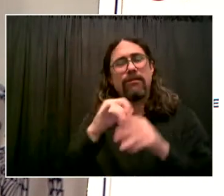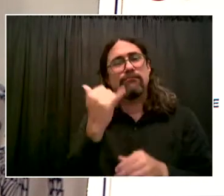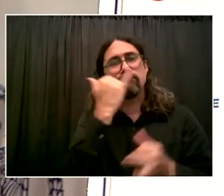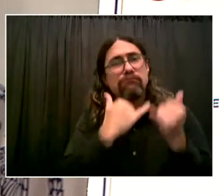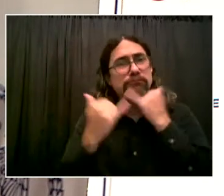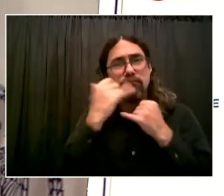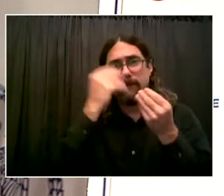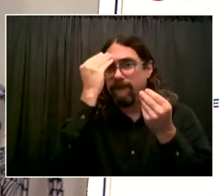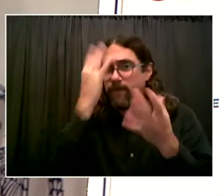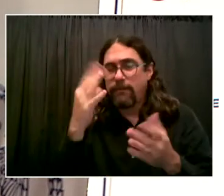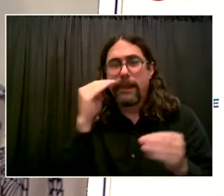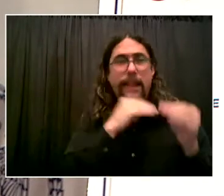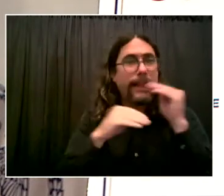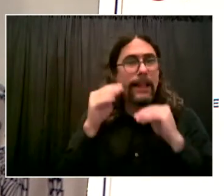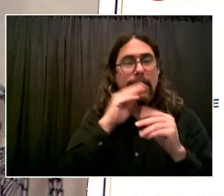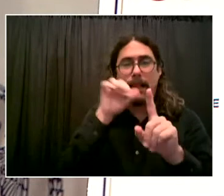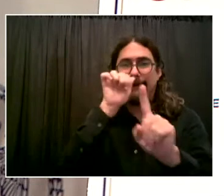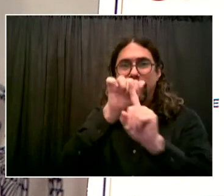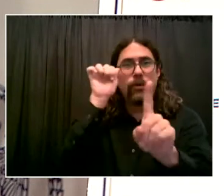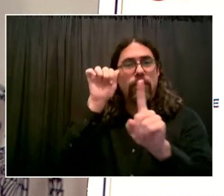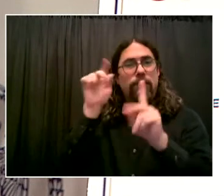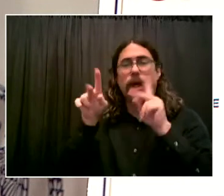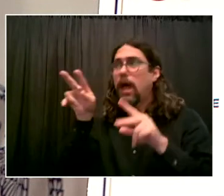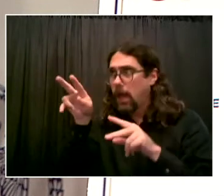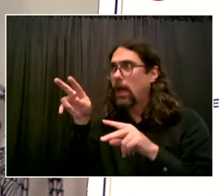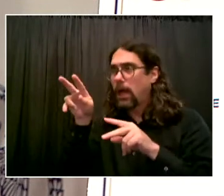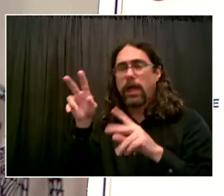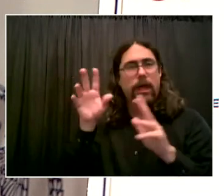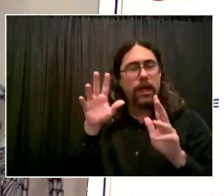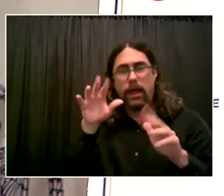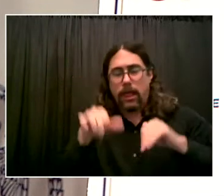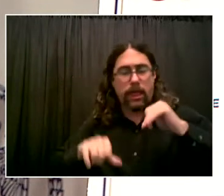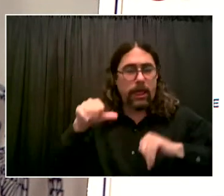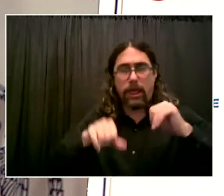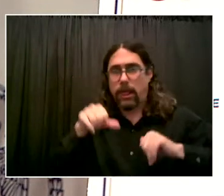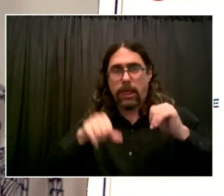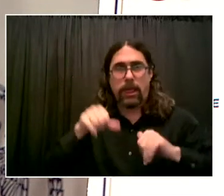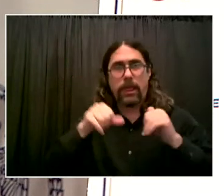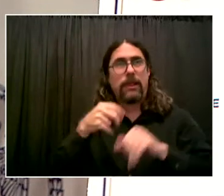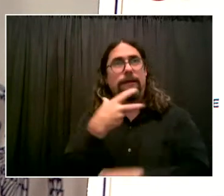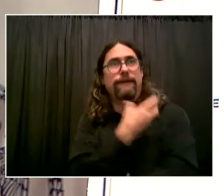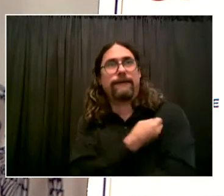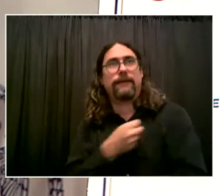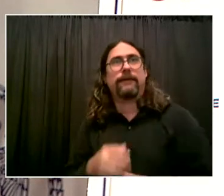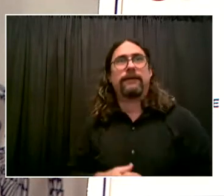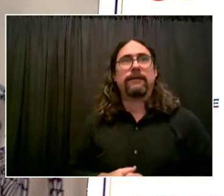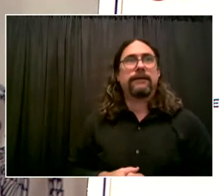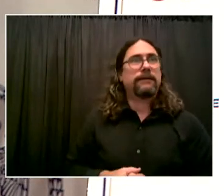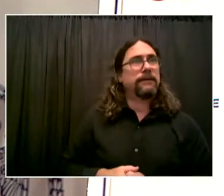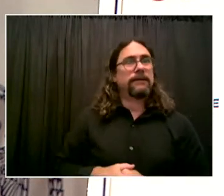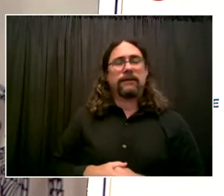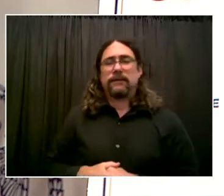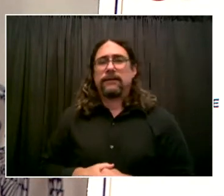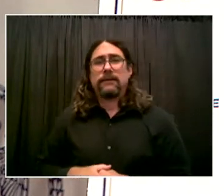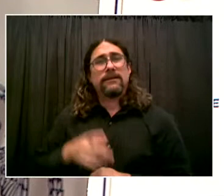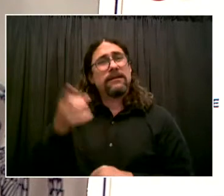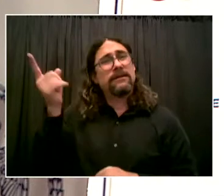AND LIES OUT THERE THAT ARE AFFECTING PEOPLE DEEPLY. THAT IS A NATIONAL DISEASE